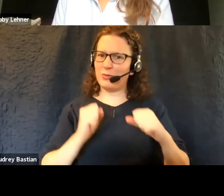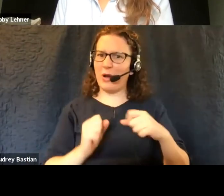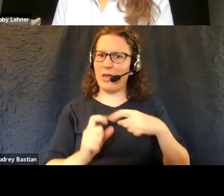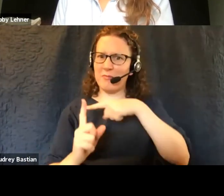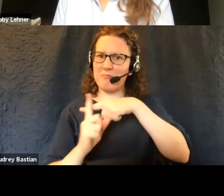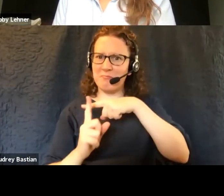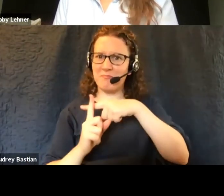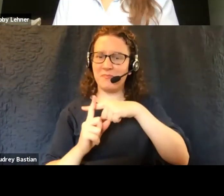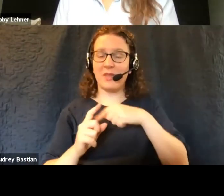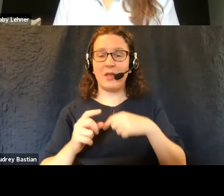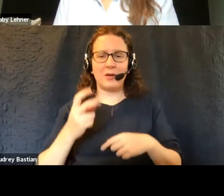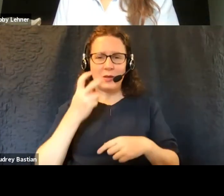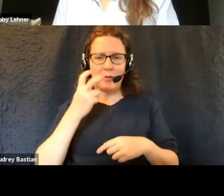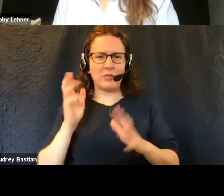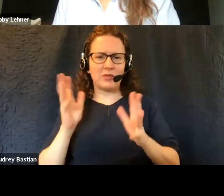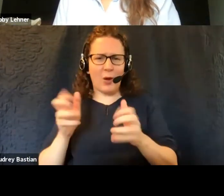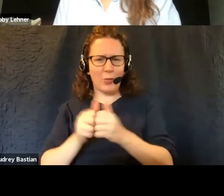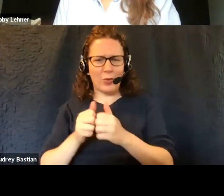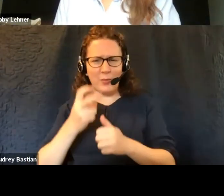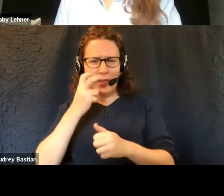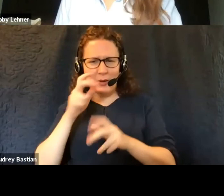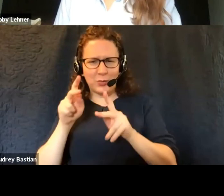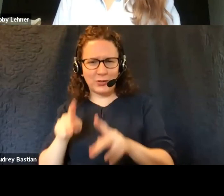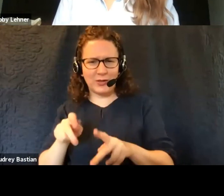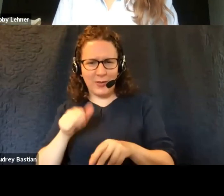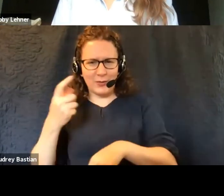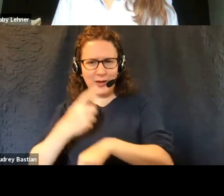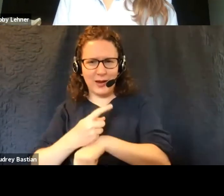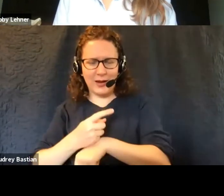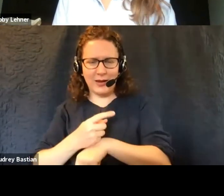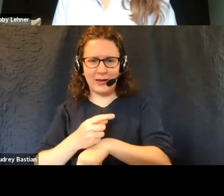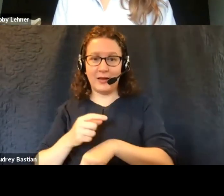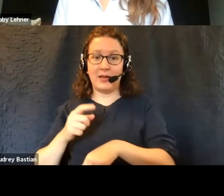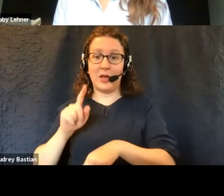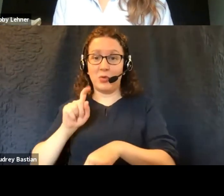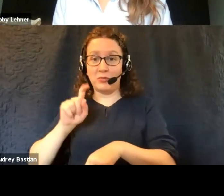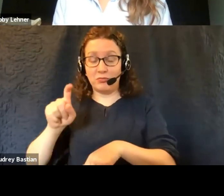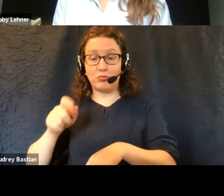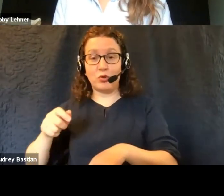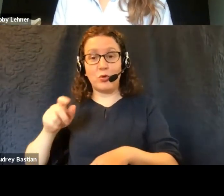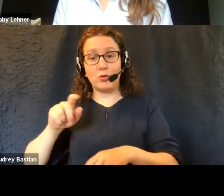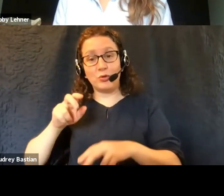city and when he would find somebody with his cane, he would say excuse me and they would